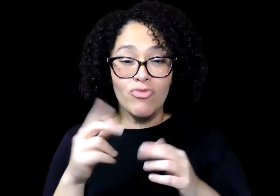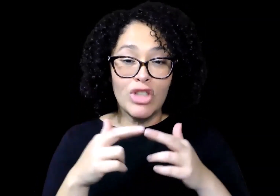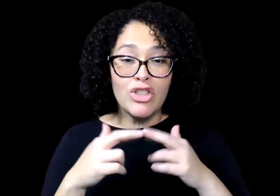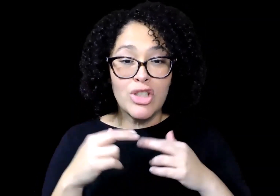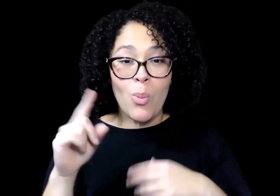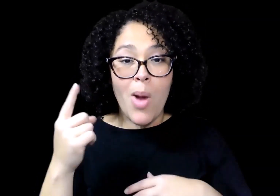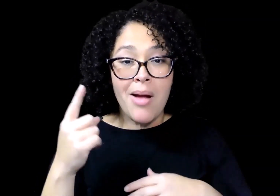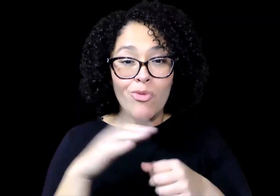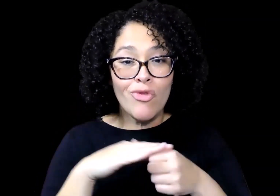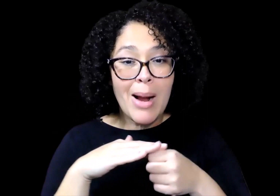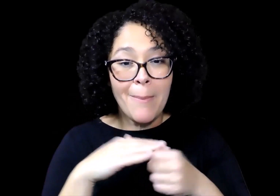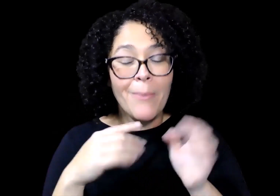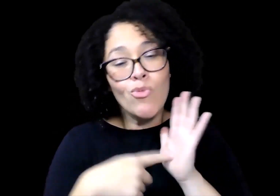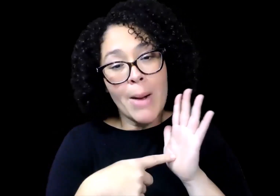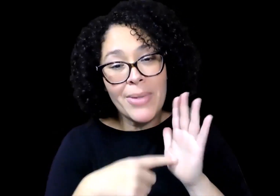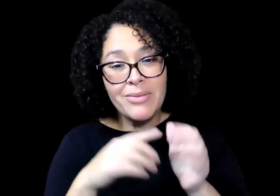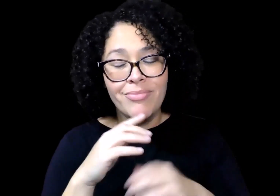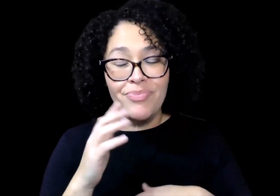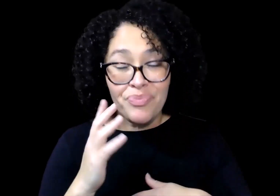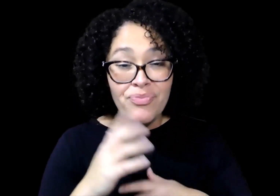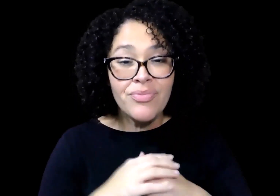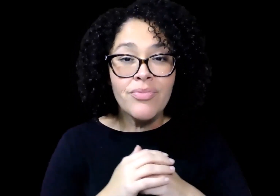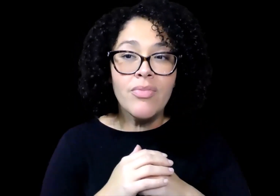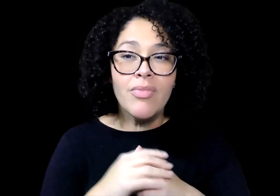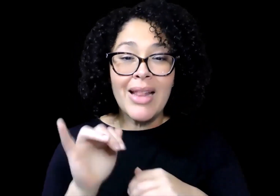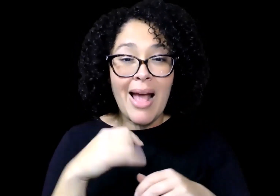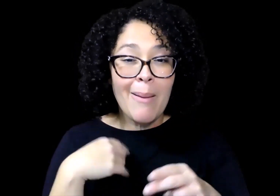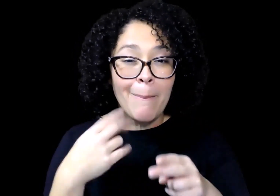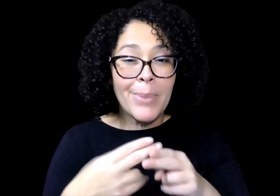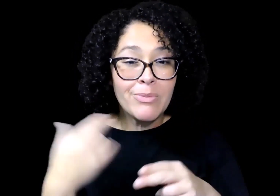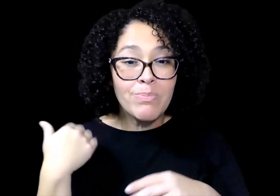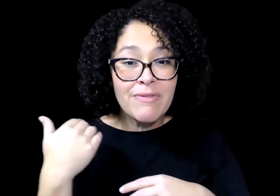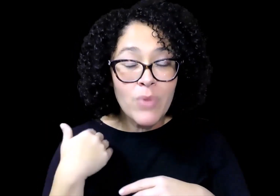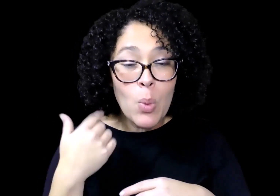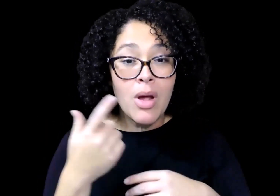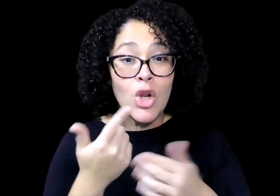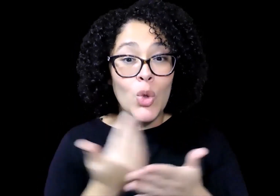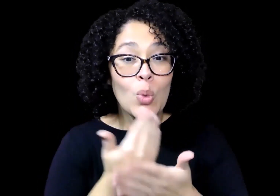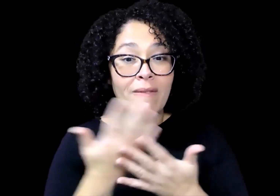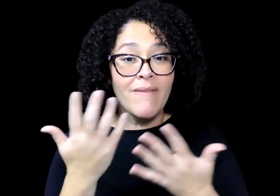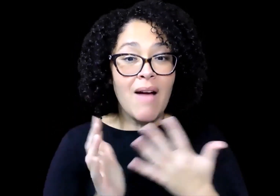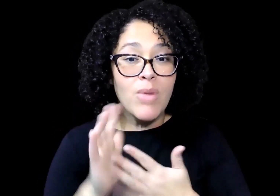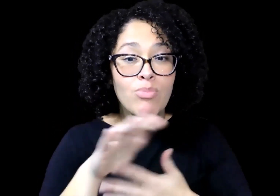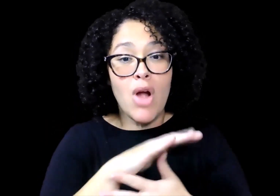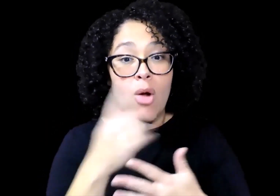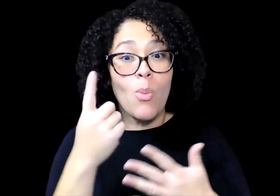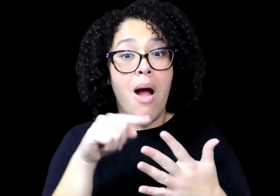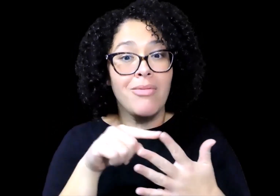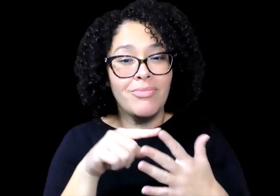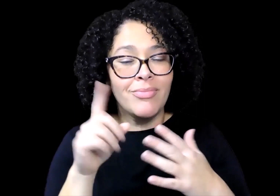well as NAD Region 1 Rep as I mentioned before we